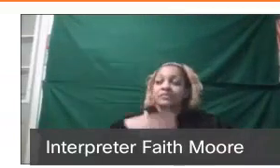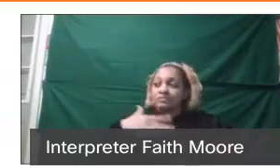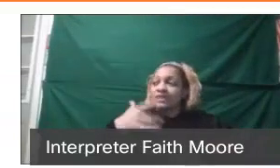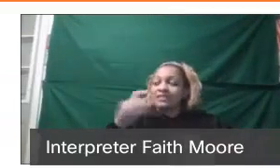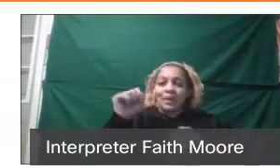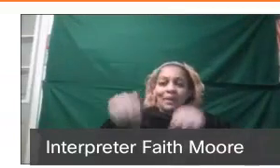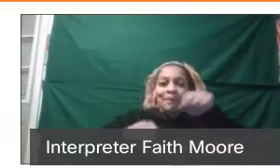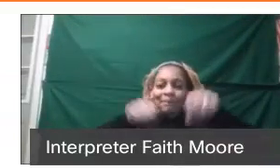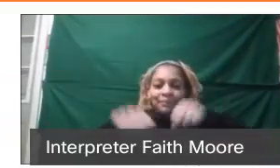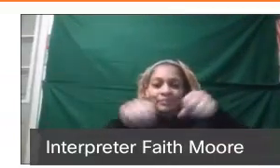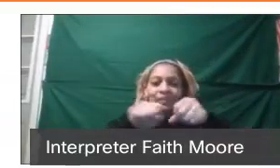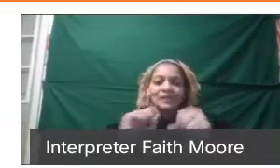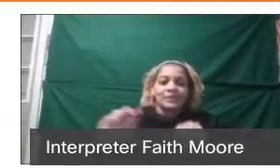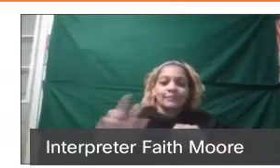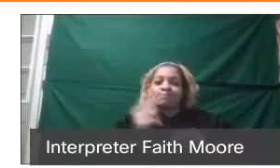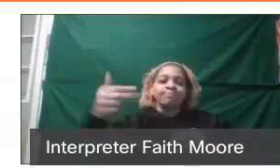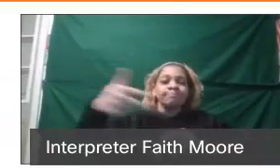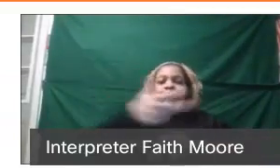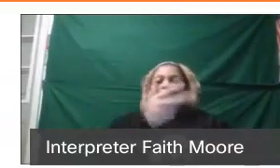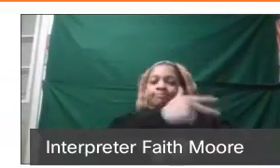From cross cross streets and the ramps.